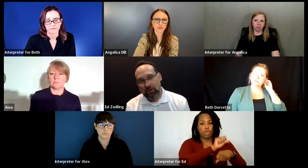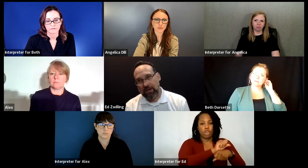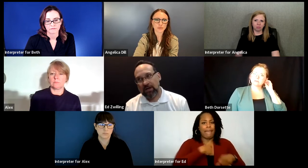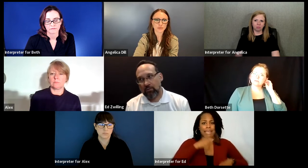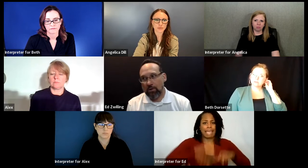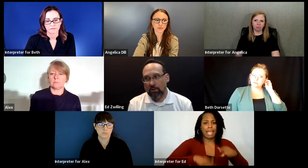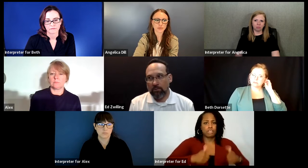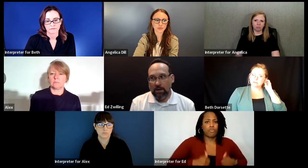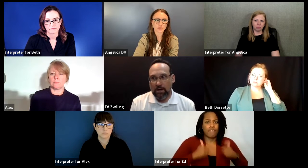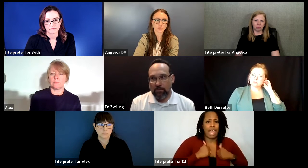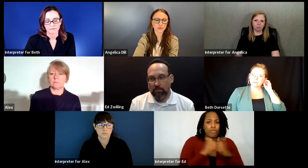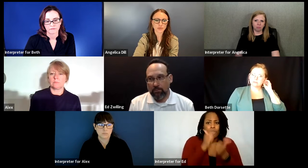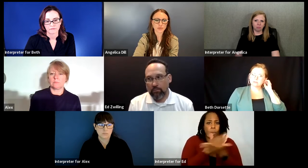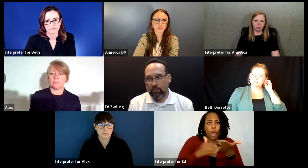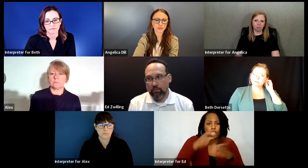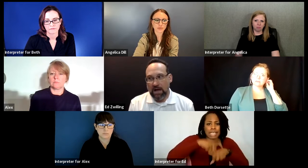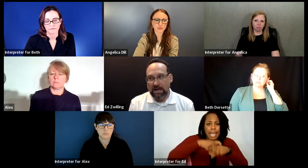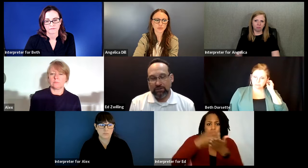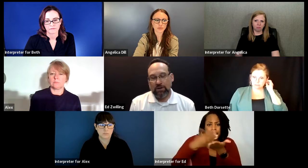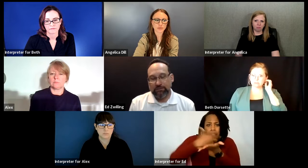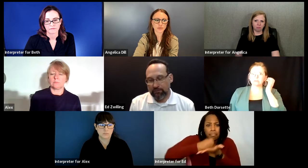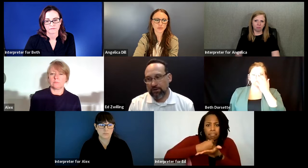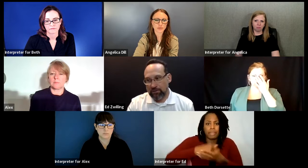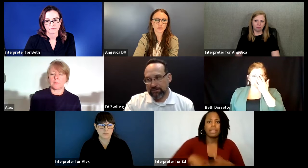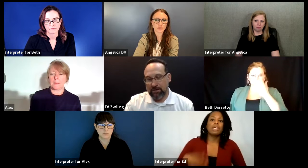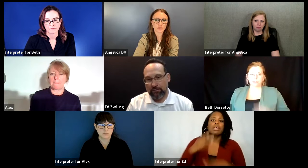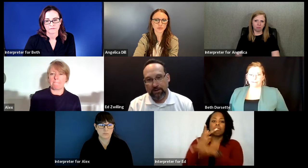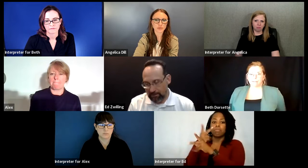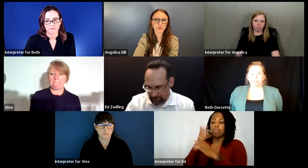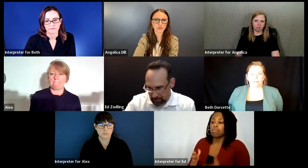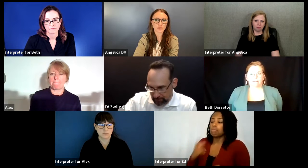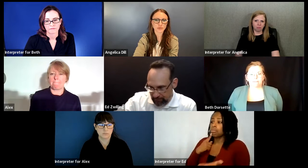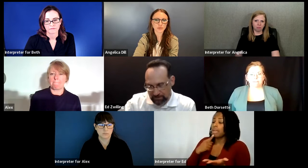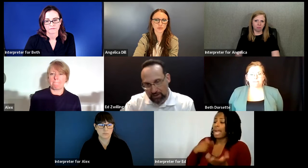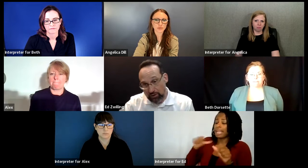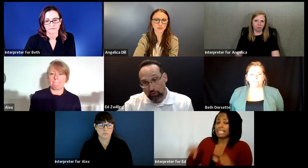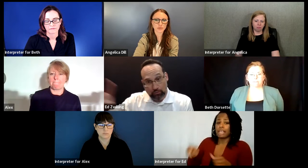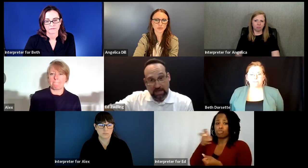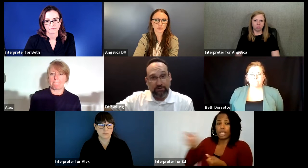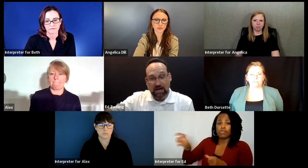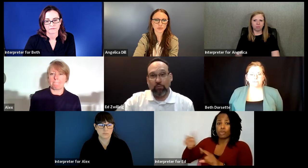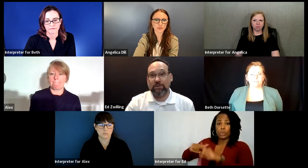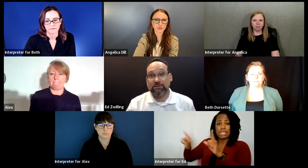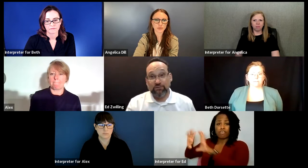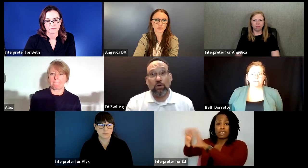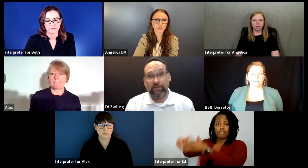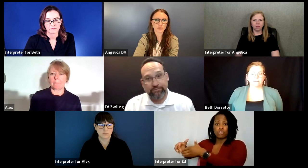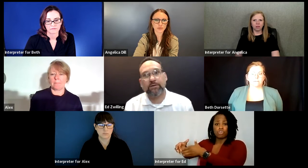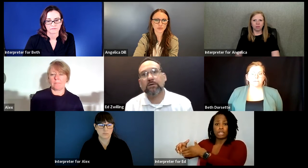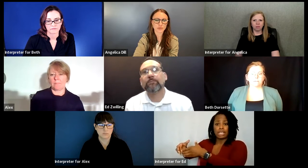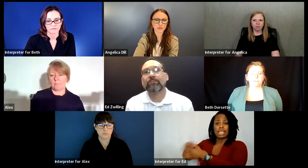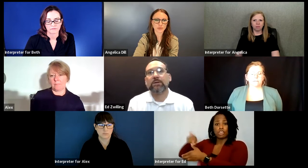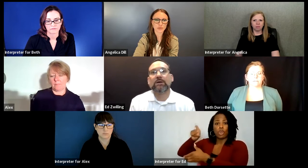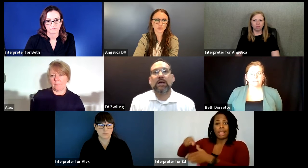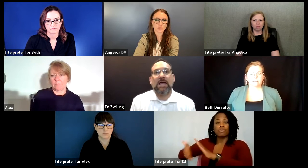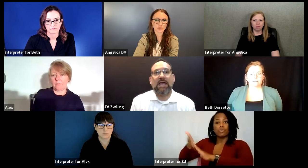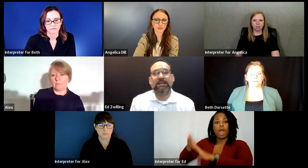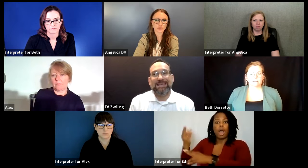okay I can transfer you to this other division and you'll have to operate this forklift and